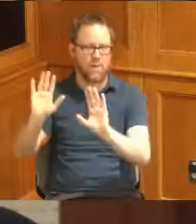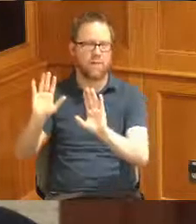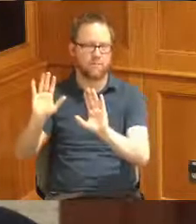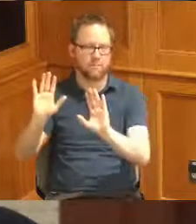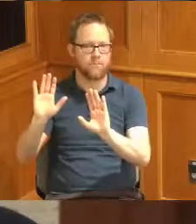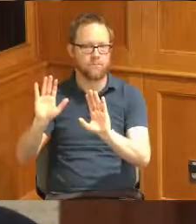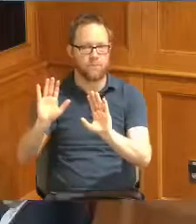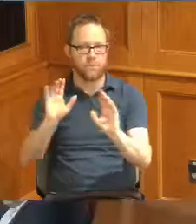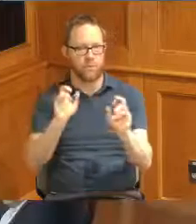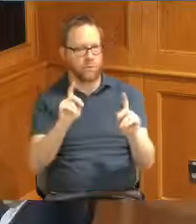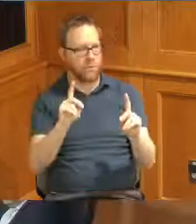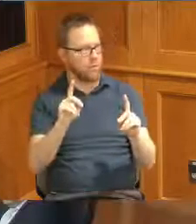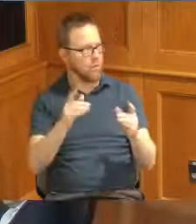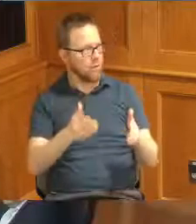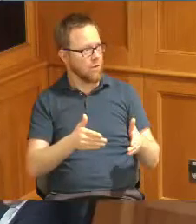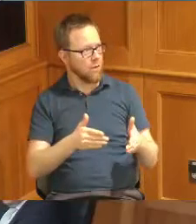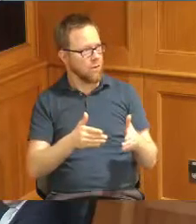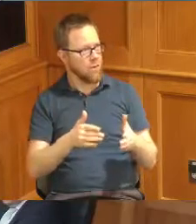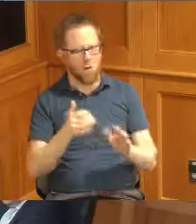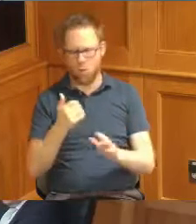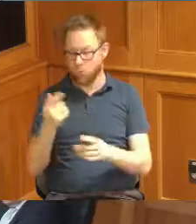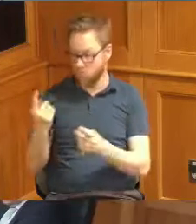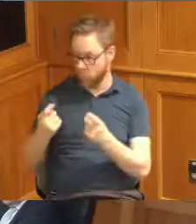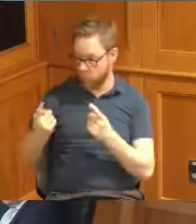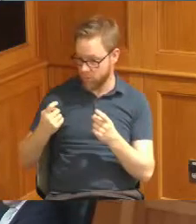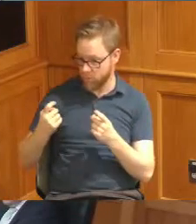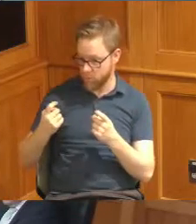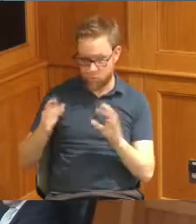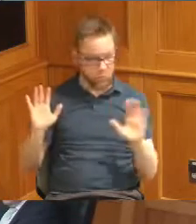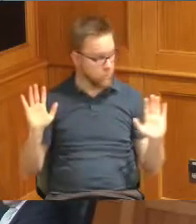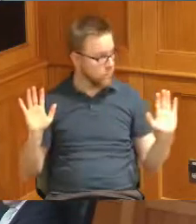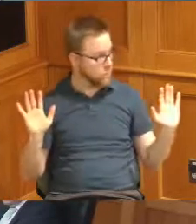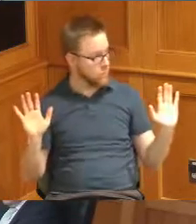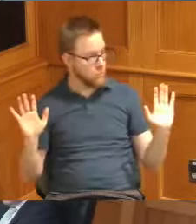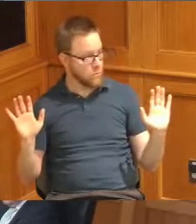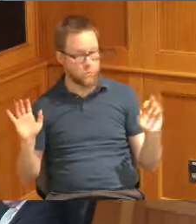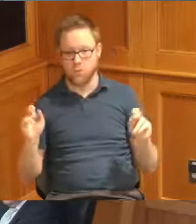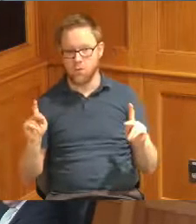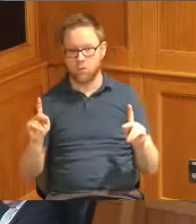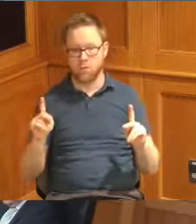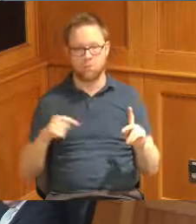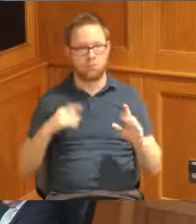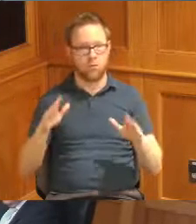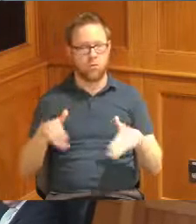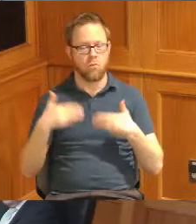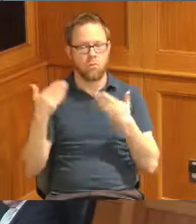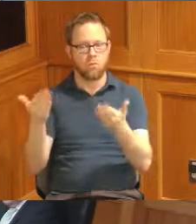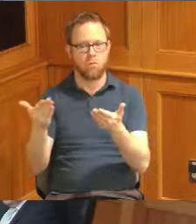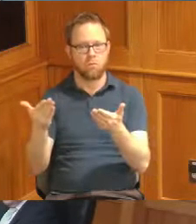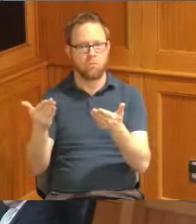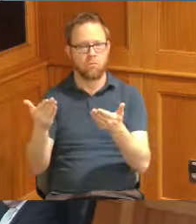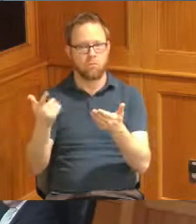I recommend oh sorry any questions I'd like to recommend a approving